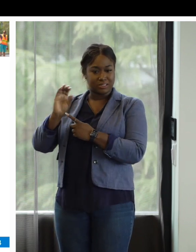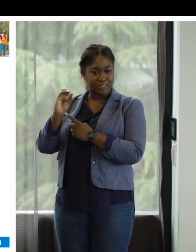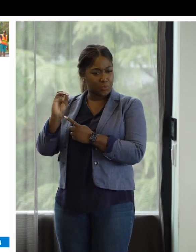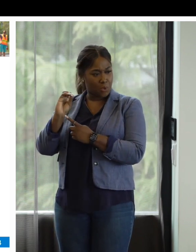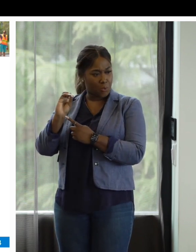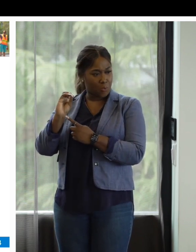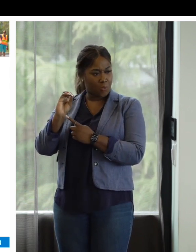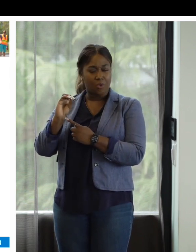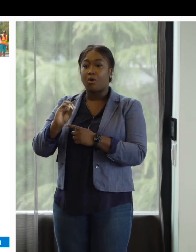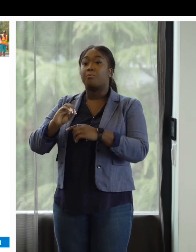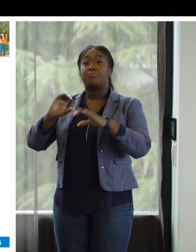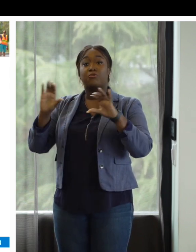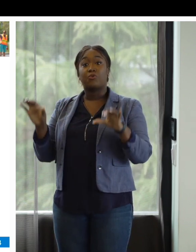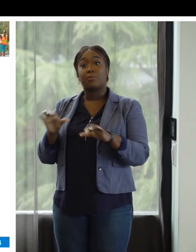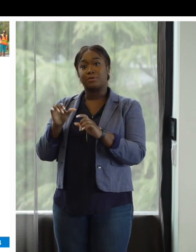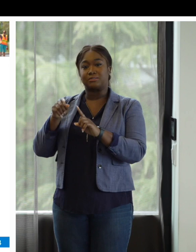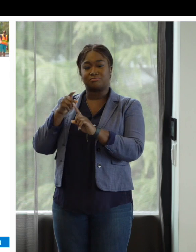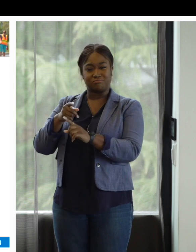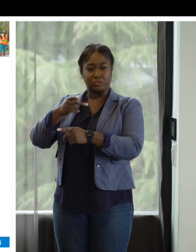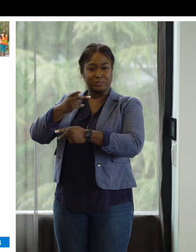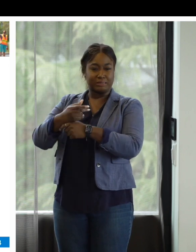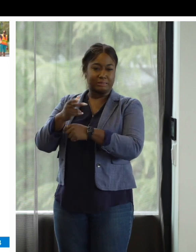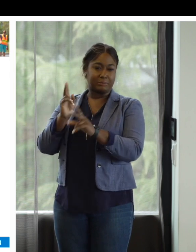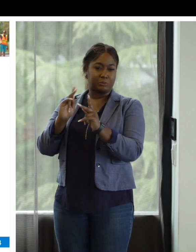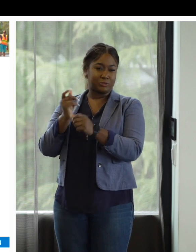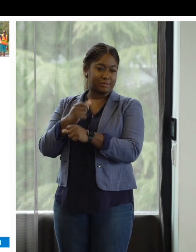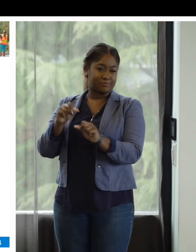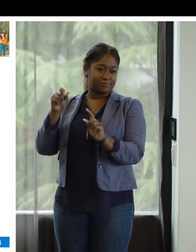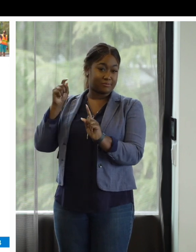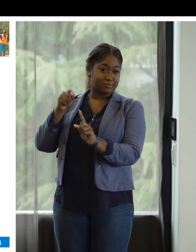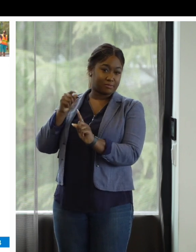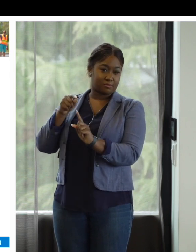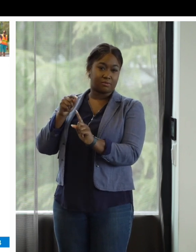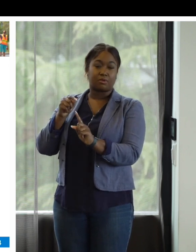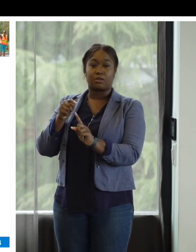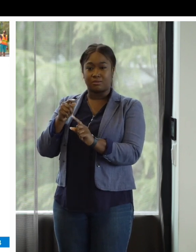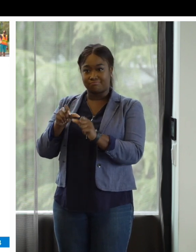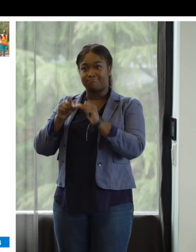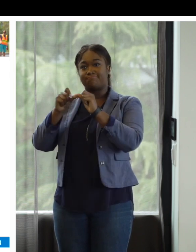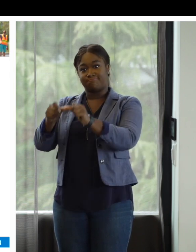people safe and they are-- remain safe. We looked at